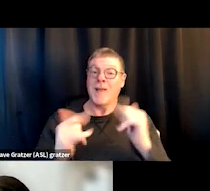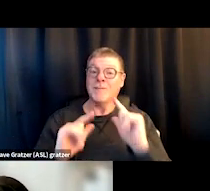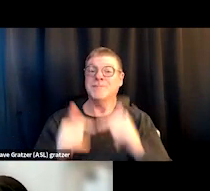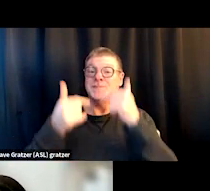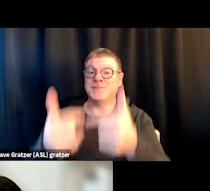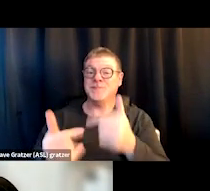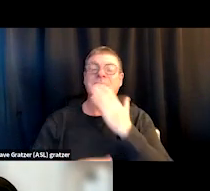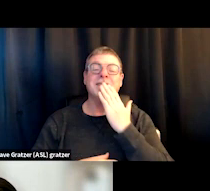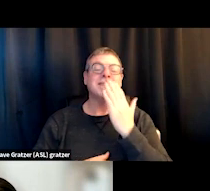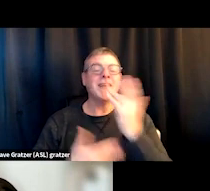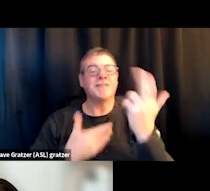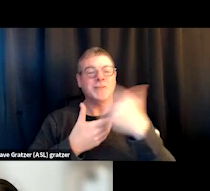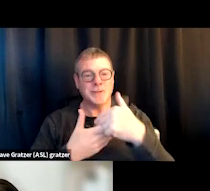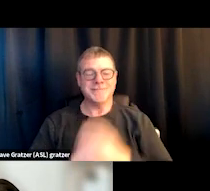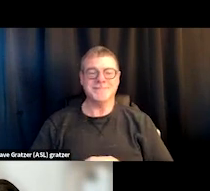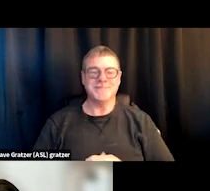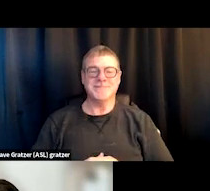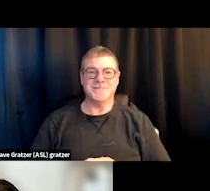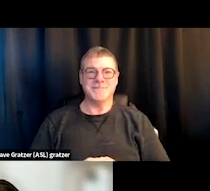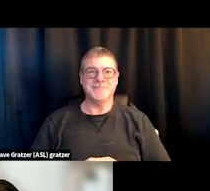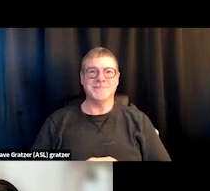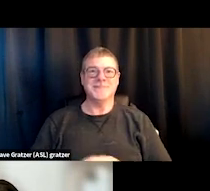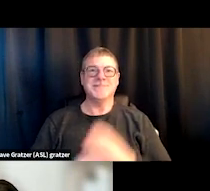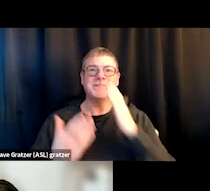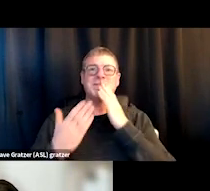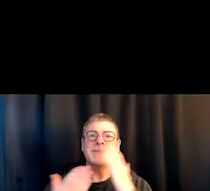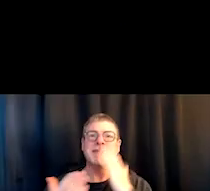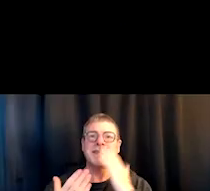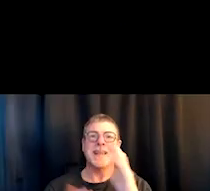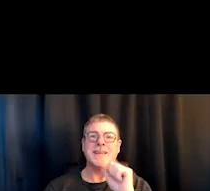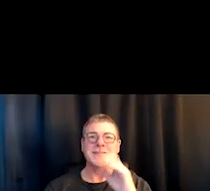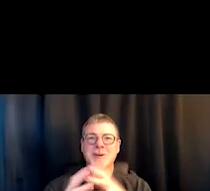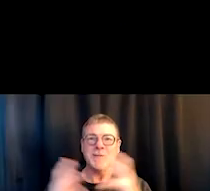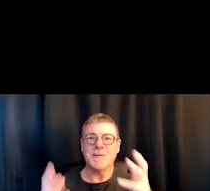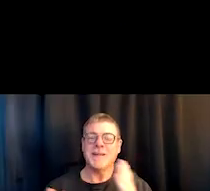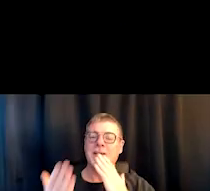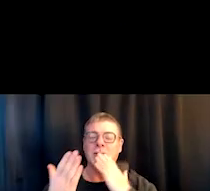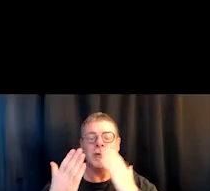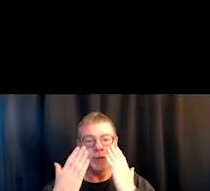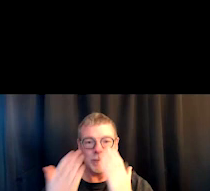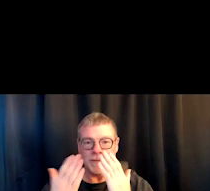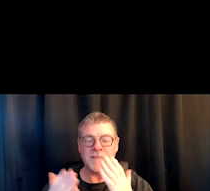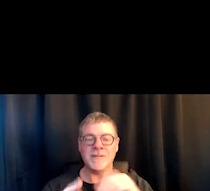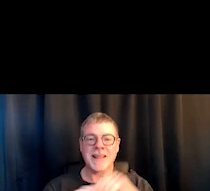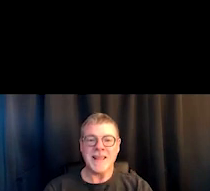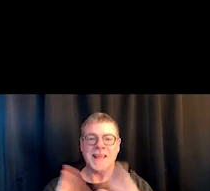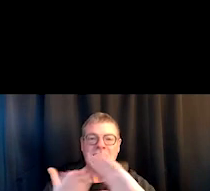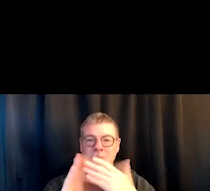thank you for being here with us. Thank you so much. I'm so grateful to be in beloved community today